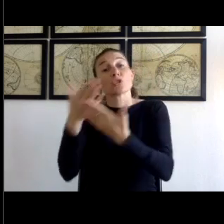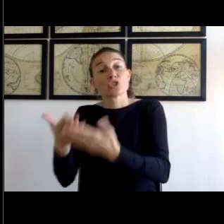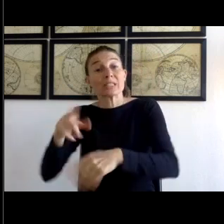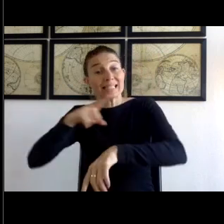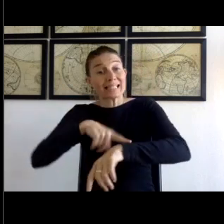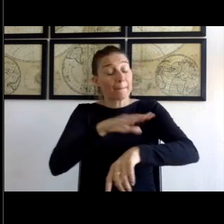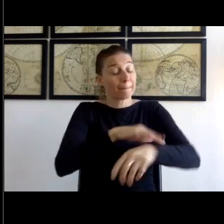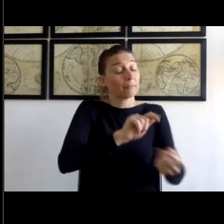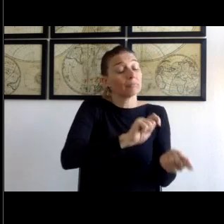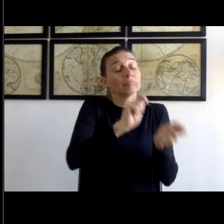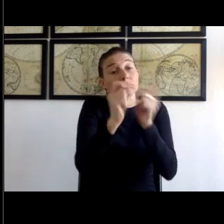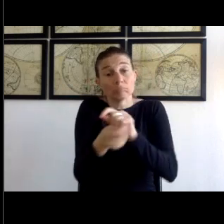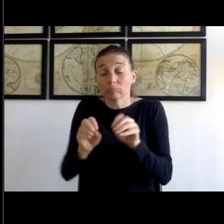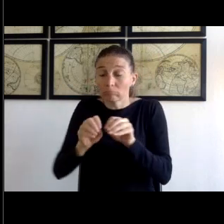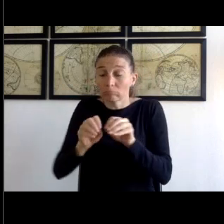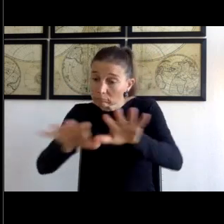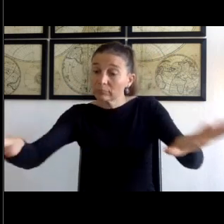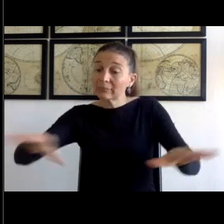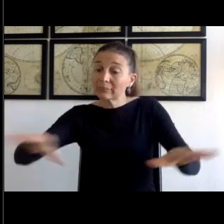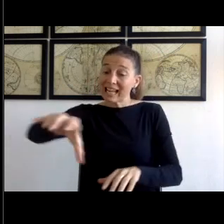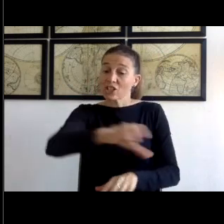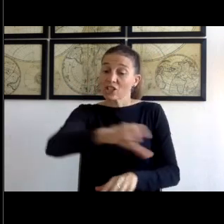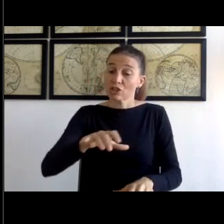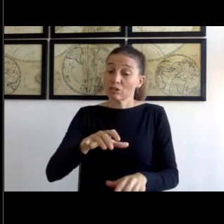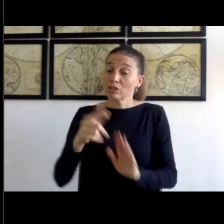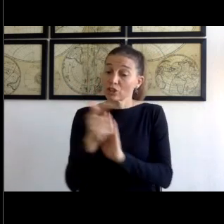into national legislation. And back to you, Mher.